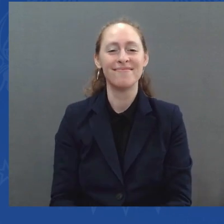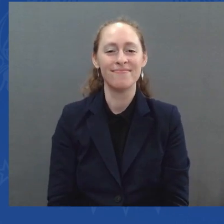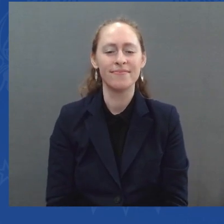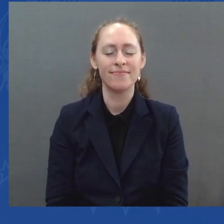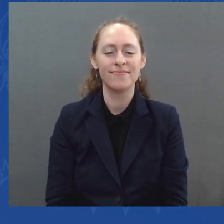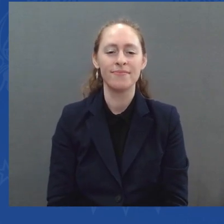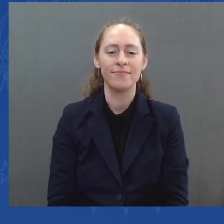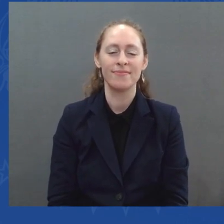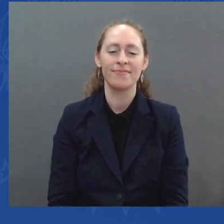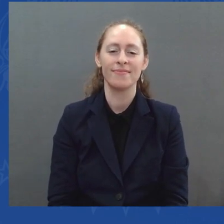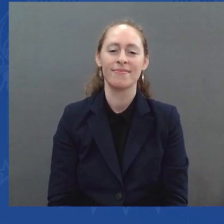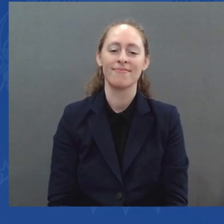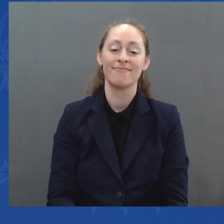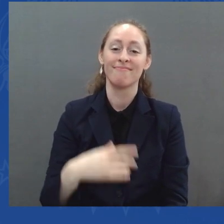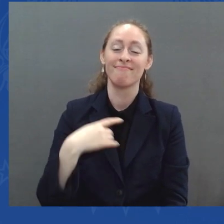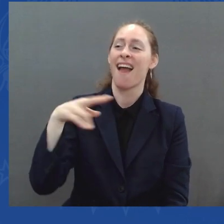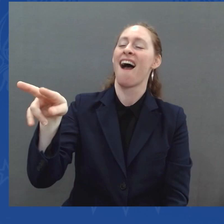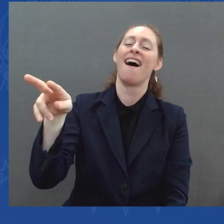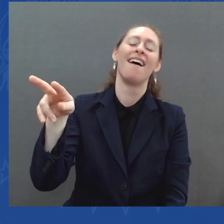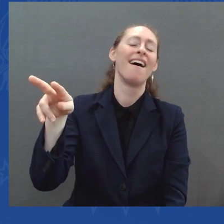and we weren't sure who is just supposed to sit where.